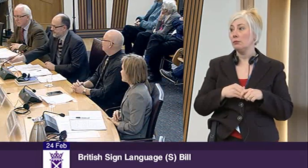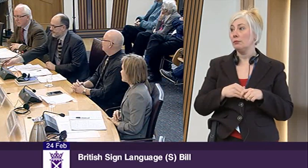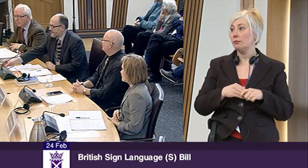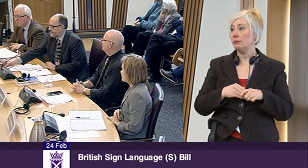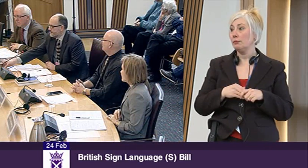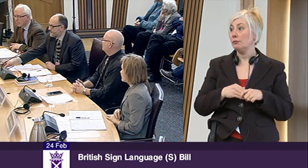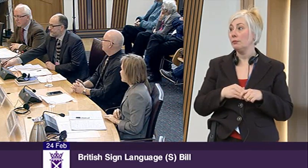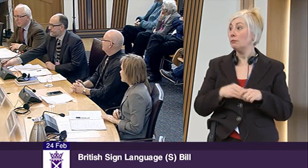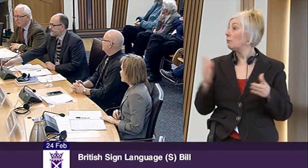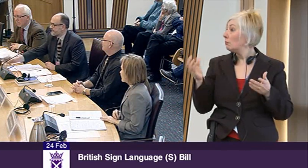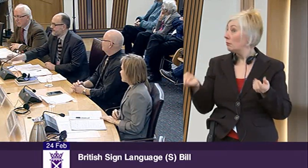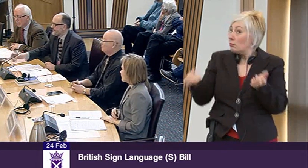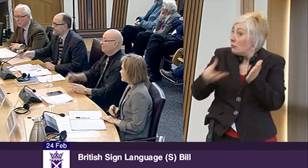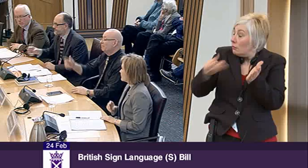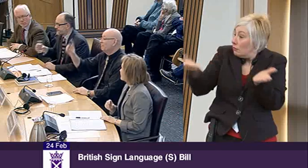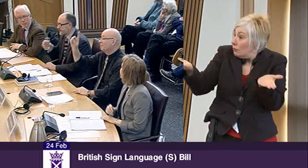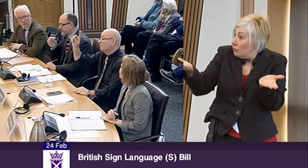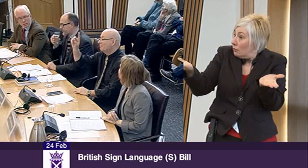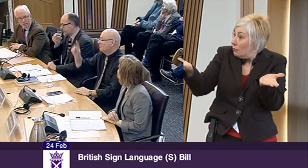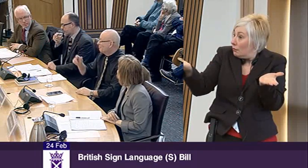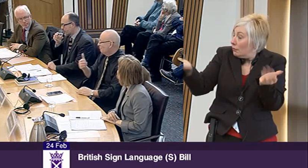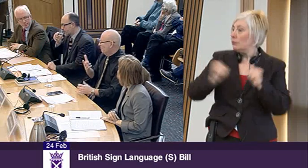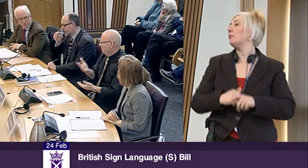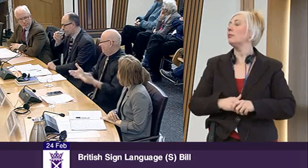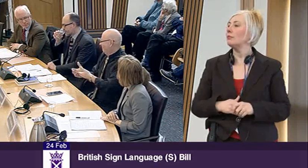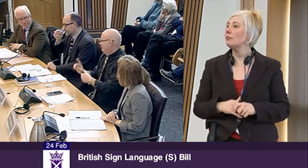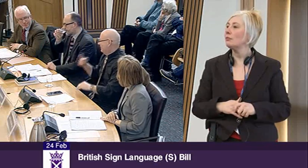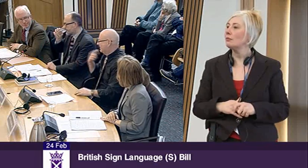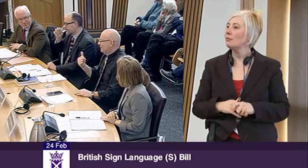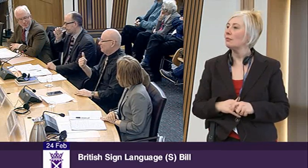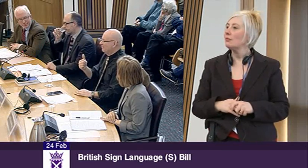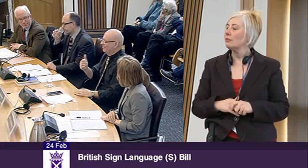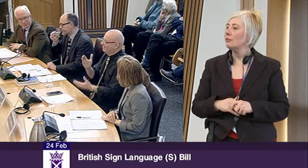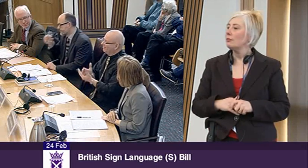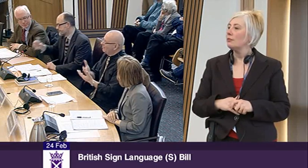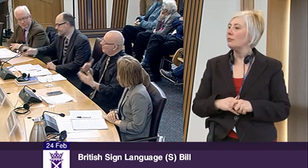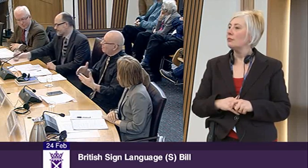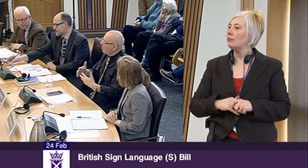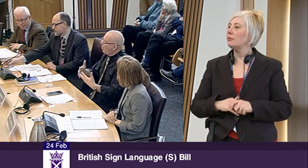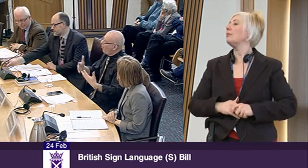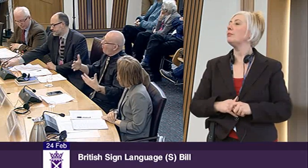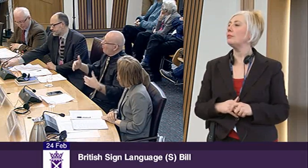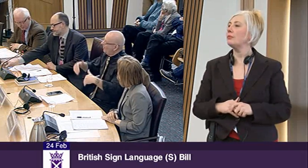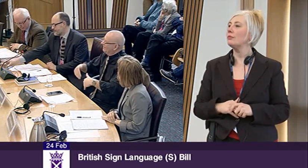Clark Denmark: To add to what Graham Turner has said, the deaf community has had a very